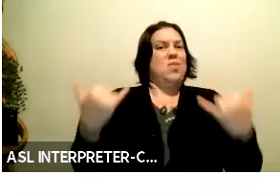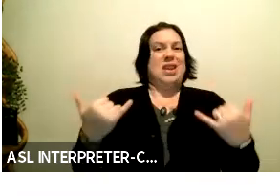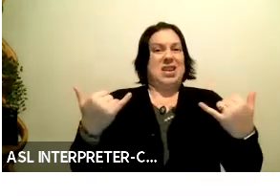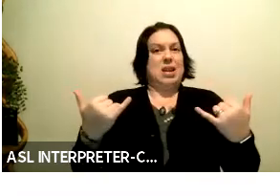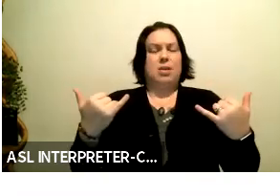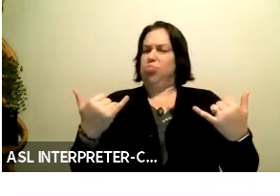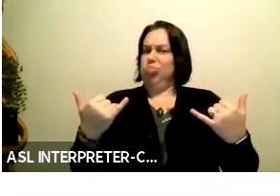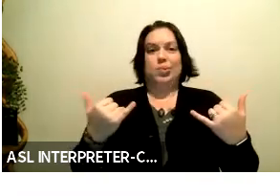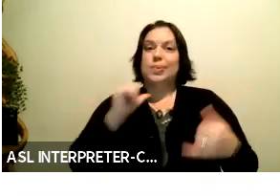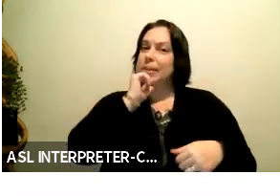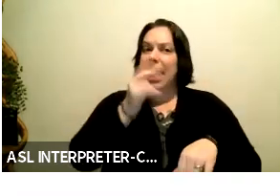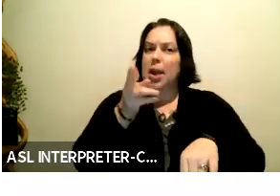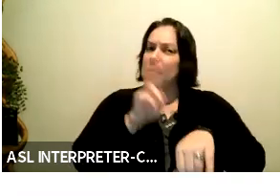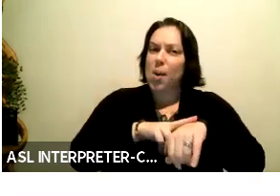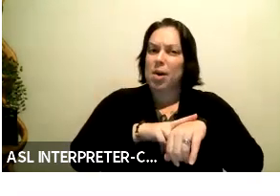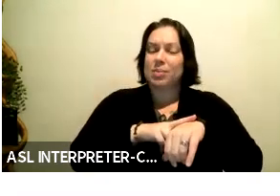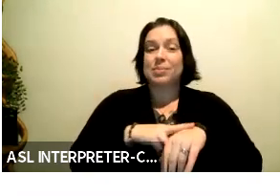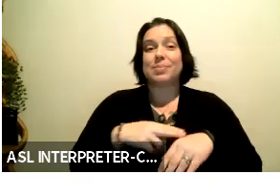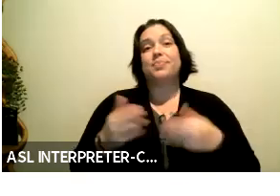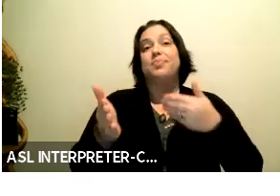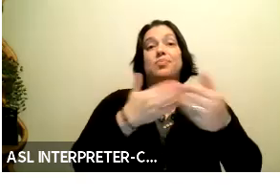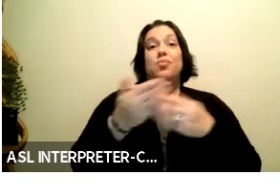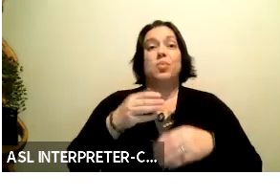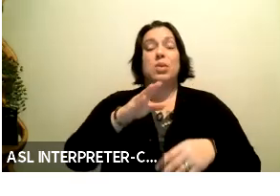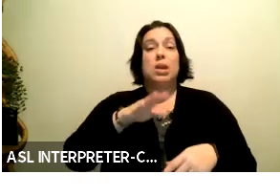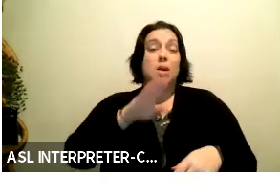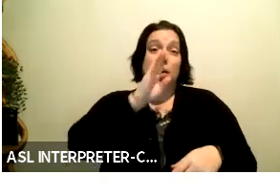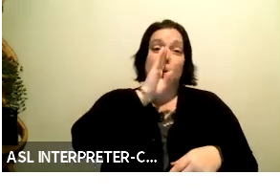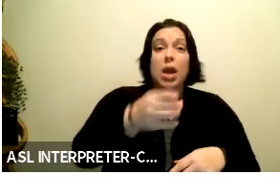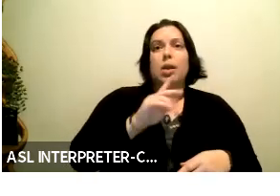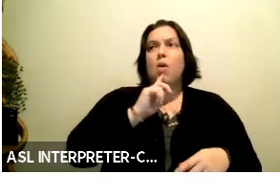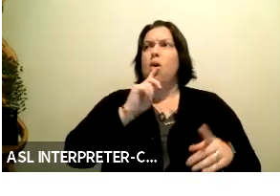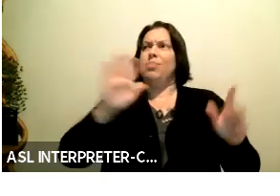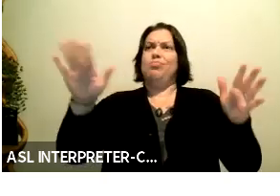usual. Whether directly or circumstantially, we are all affected by this public health